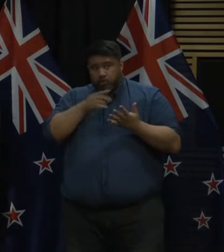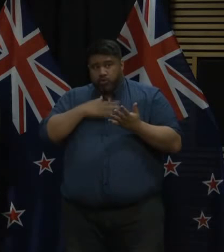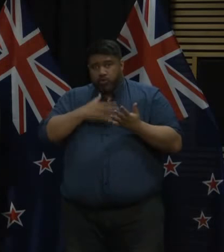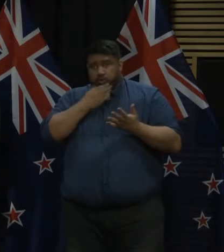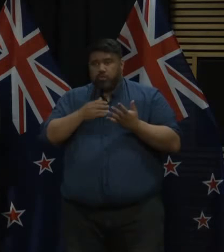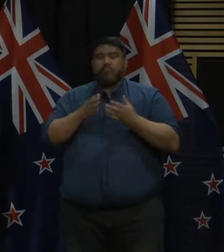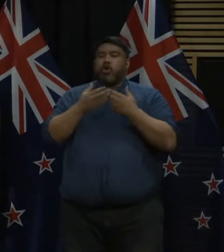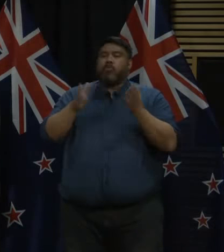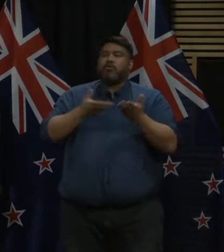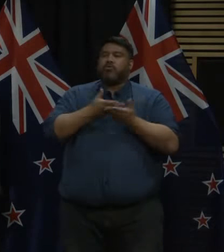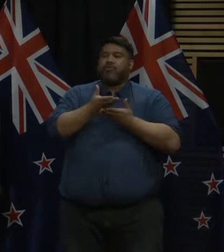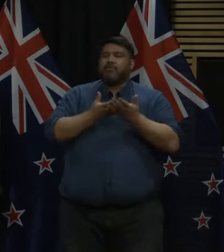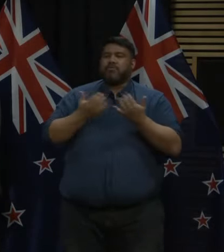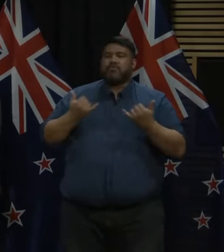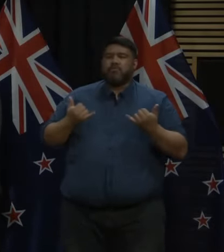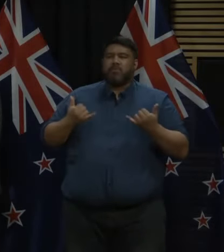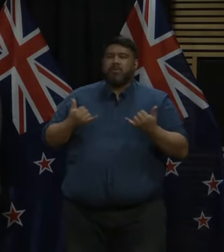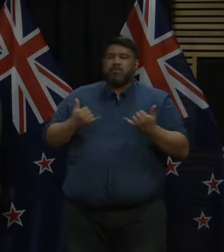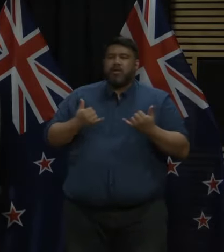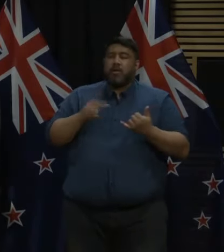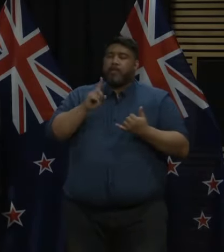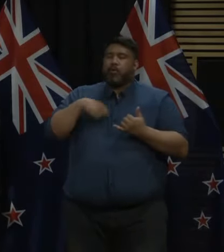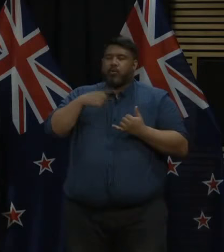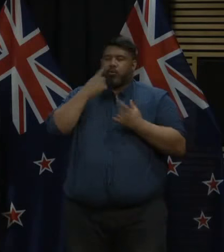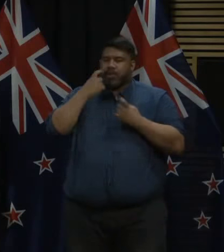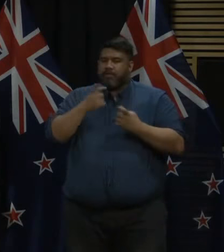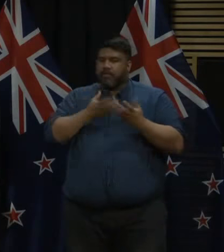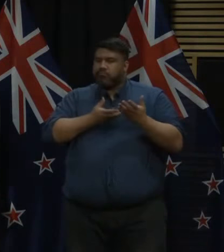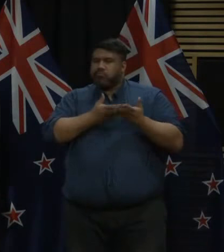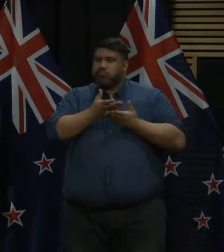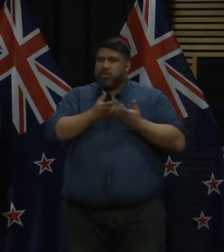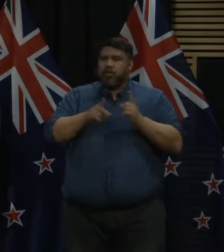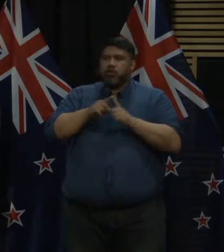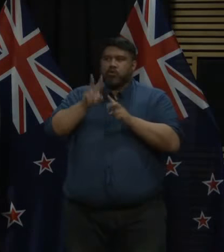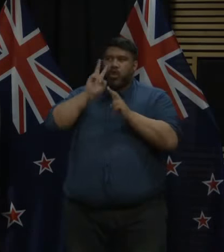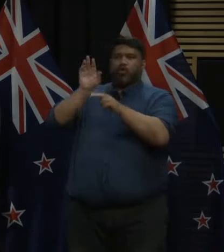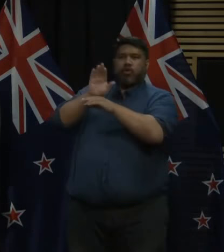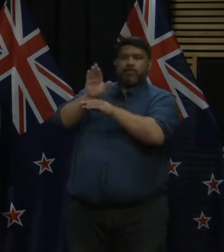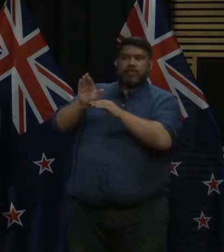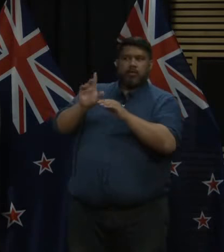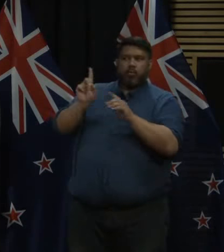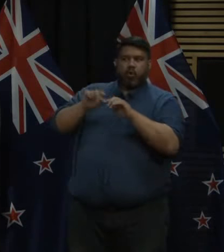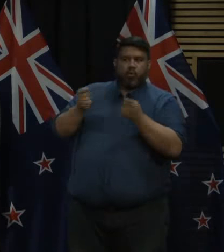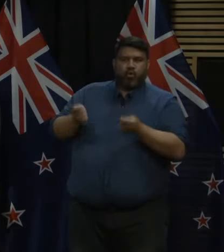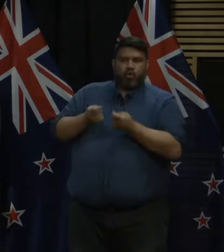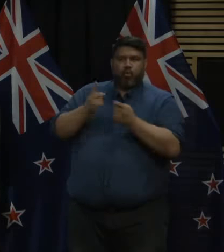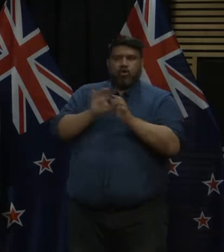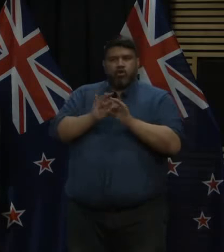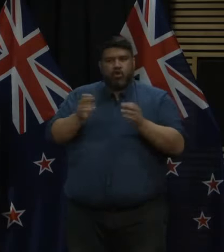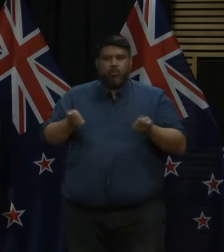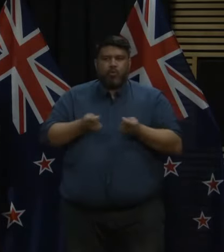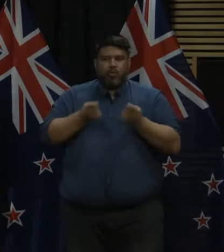and if it means you can have more people, is that it tool